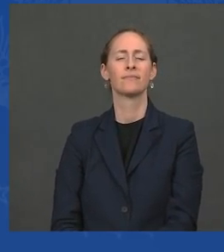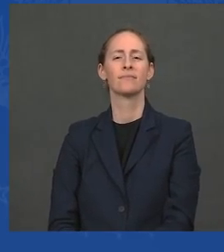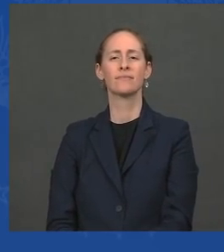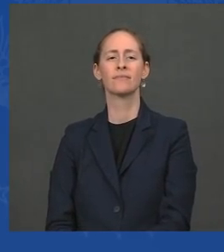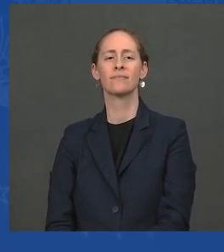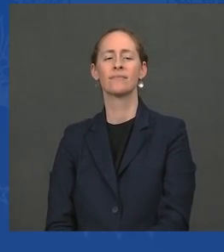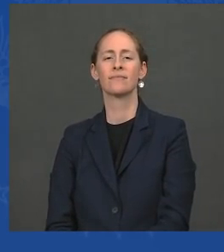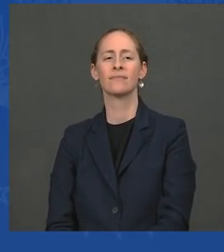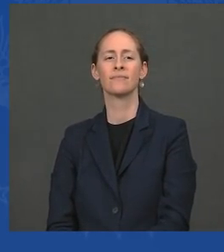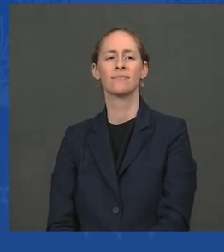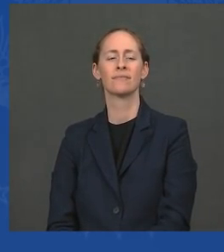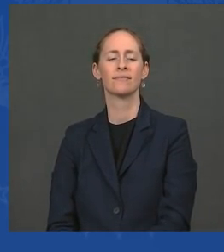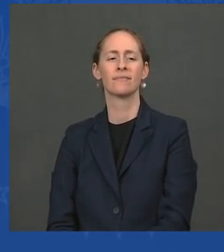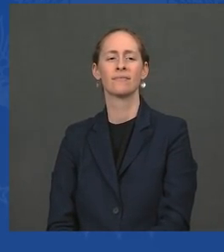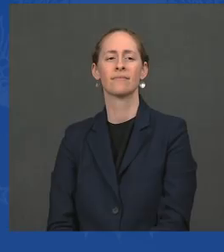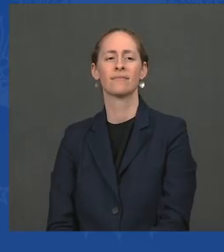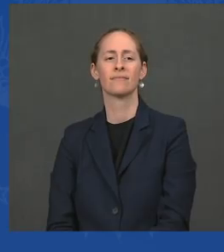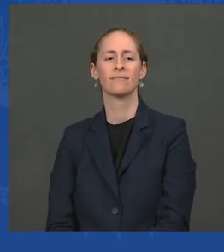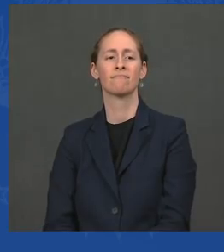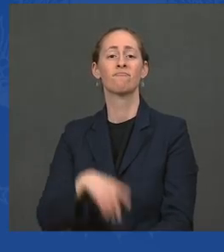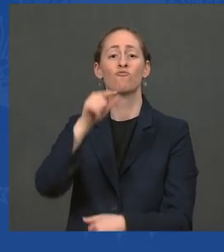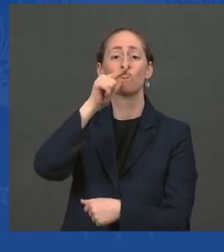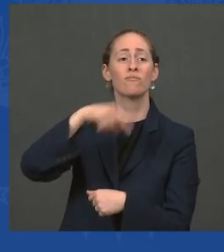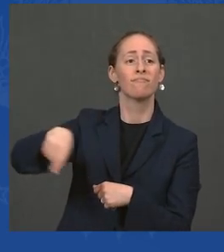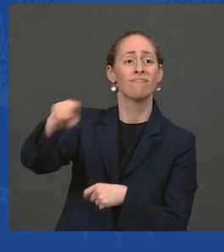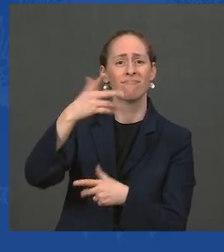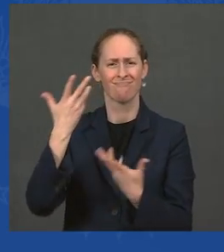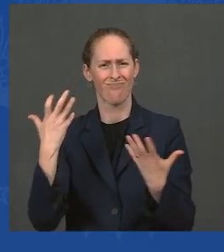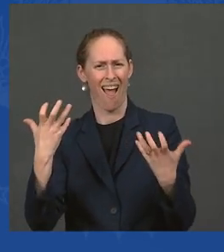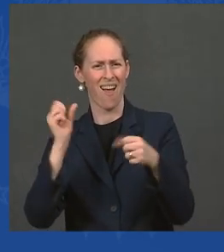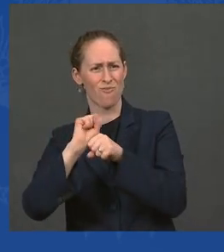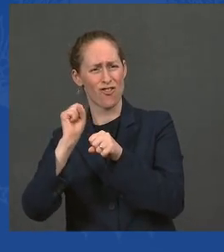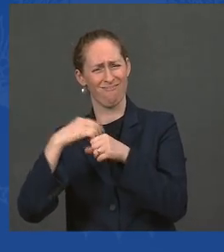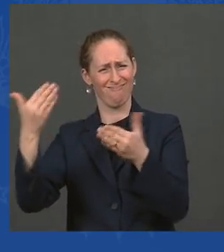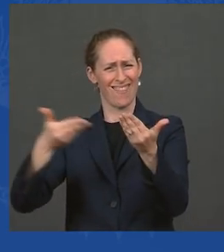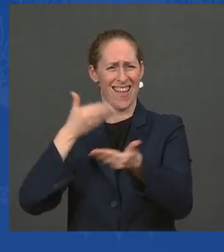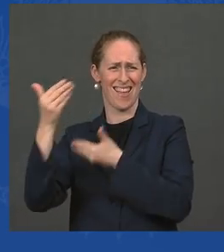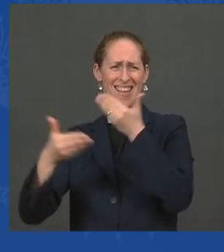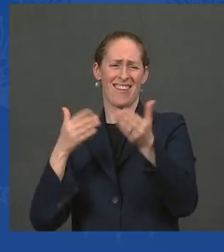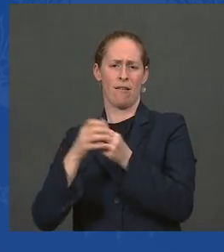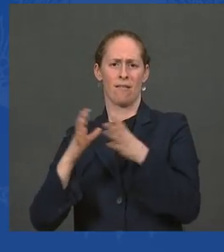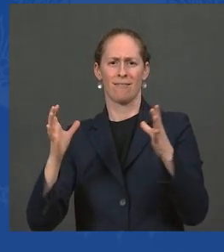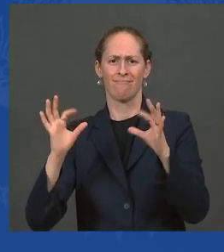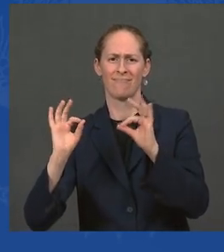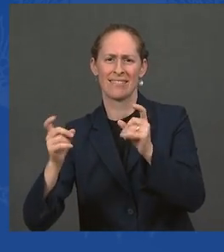We're going to put hardworking Americans on the job to bring our infrastructure up to speed -- good union jobs.